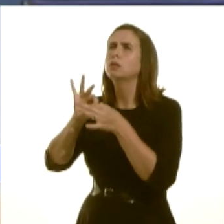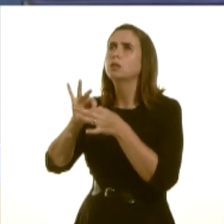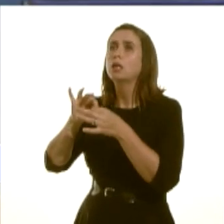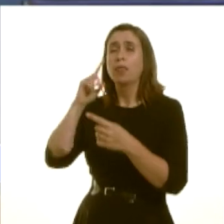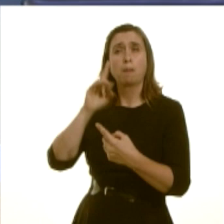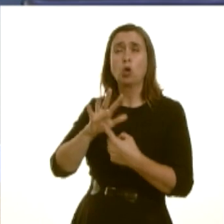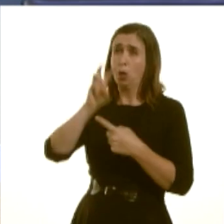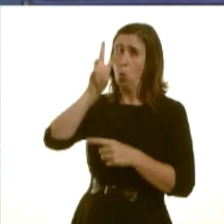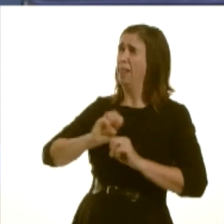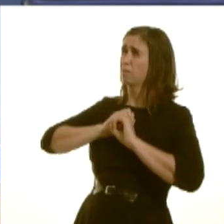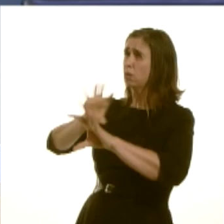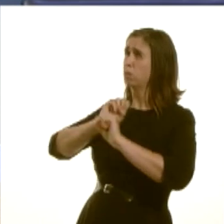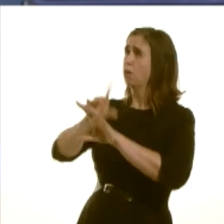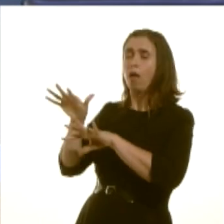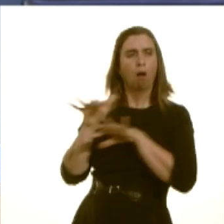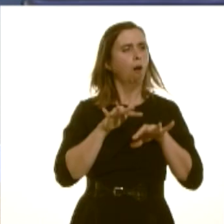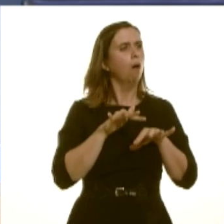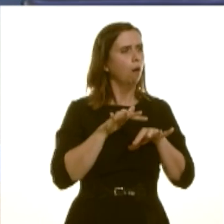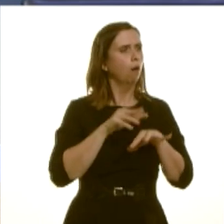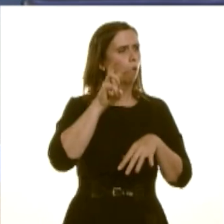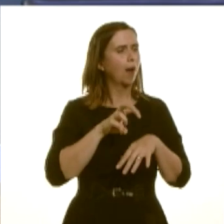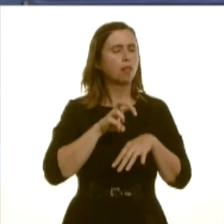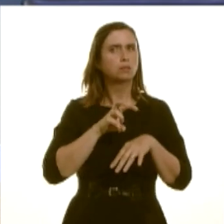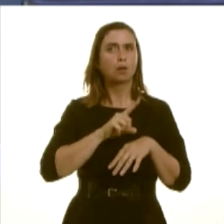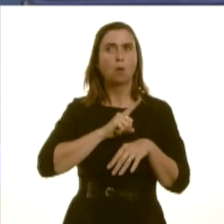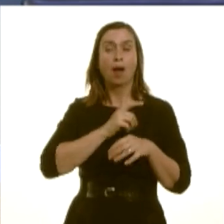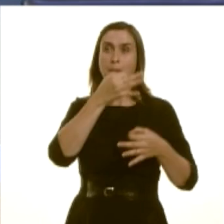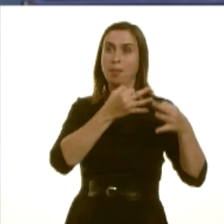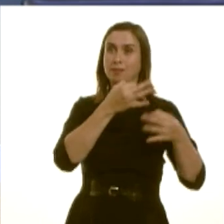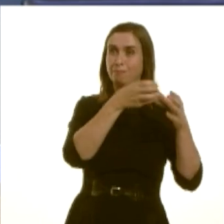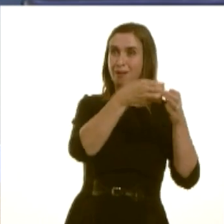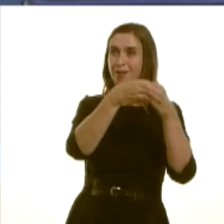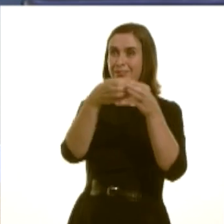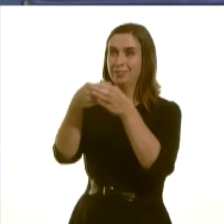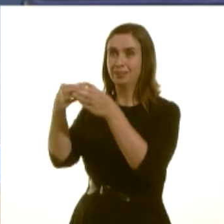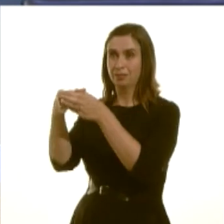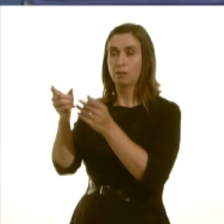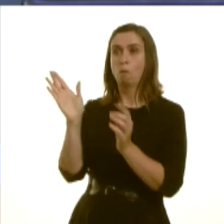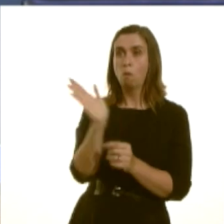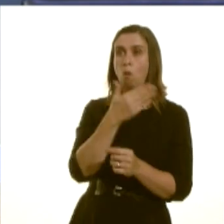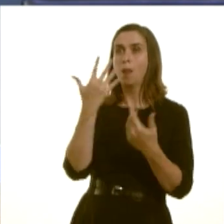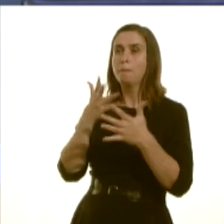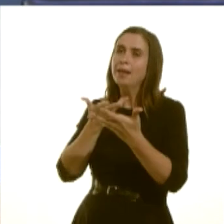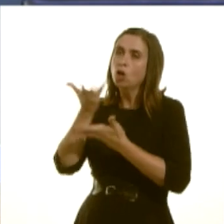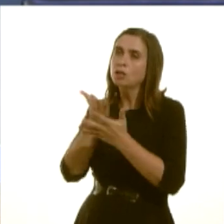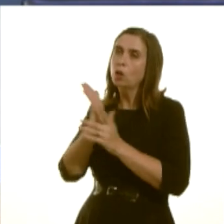loud and clear? All four parties in the Assembly participated through the Silk commission.